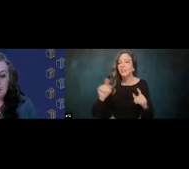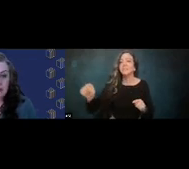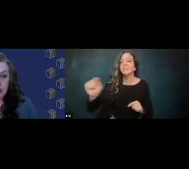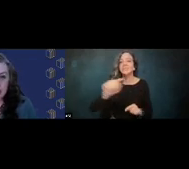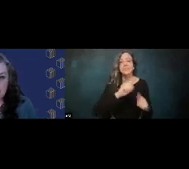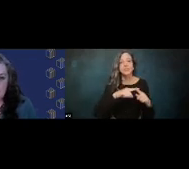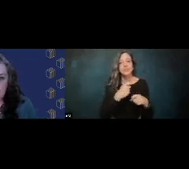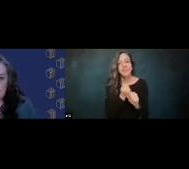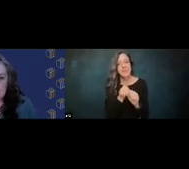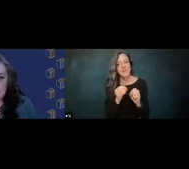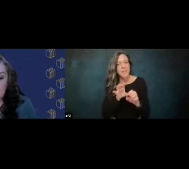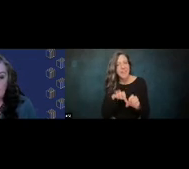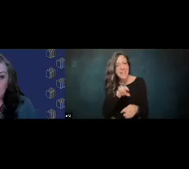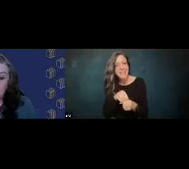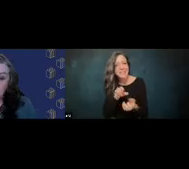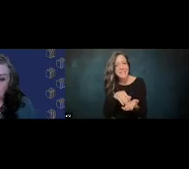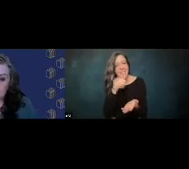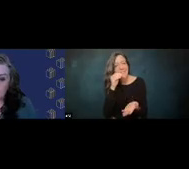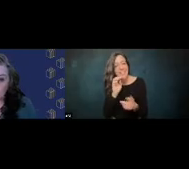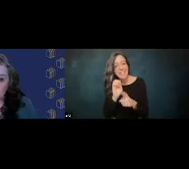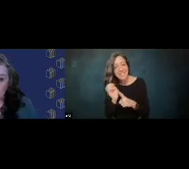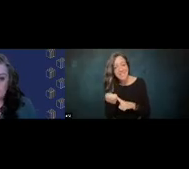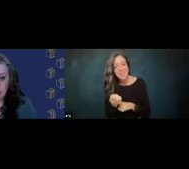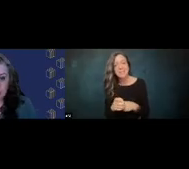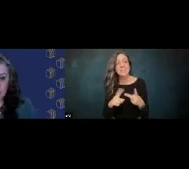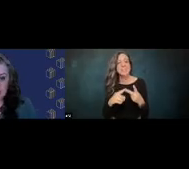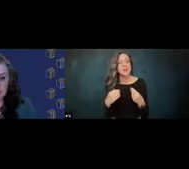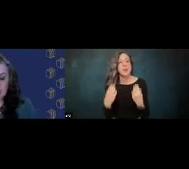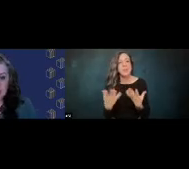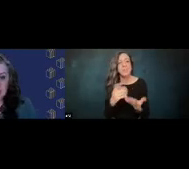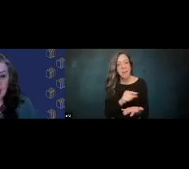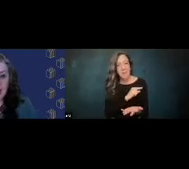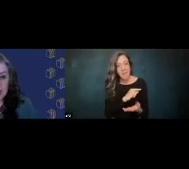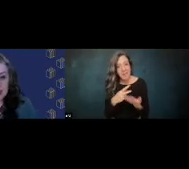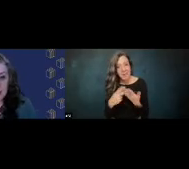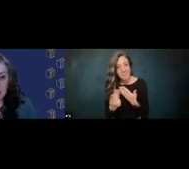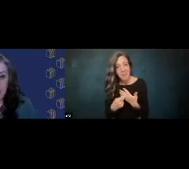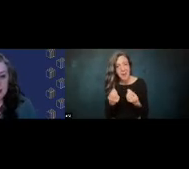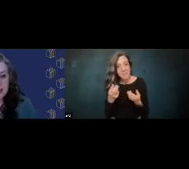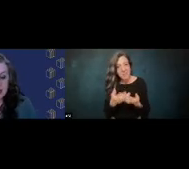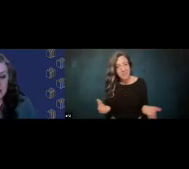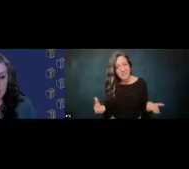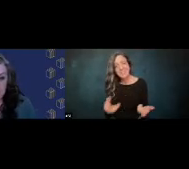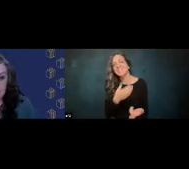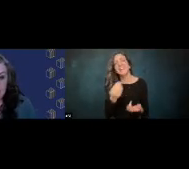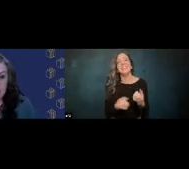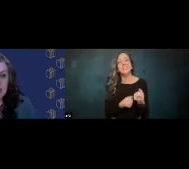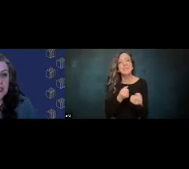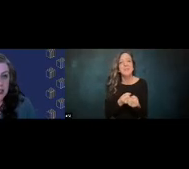inclusive learning environments, provide quality programs and resources and support datadriven